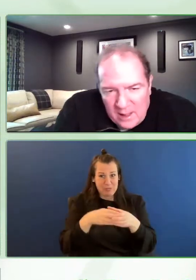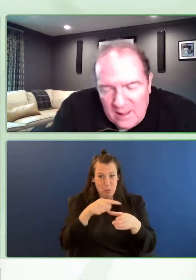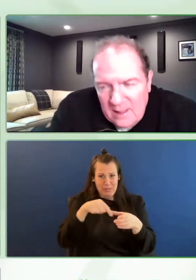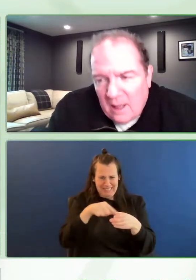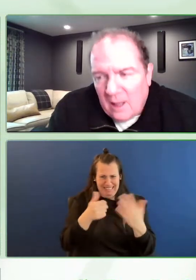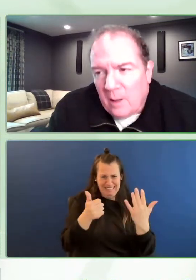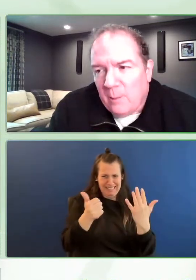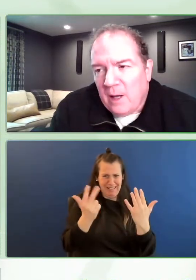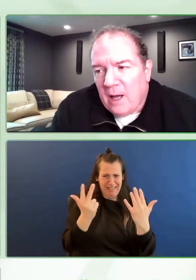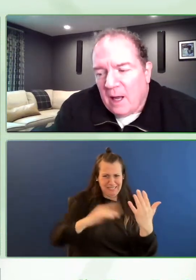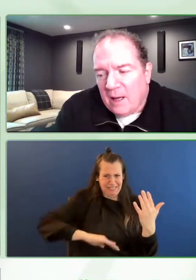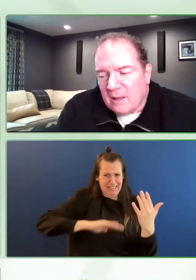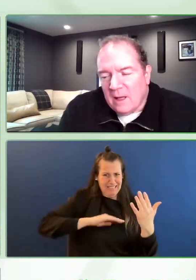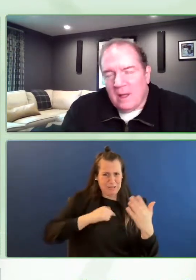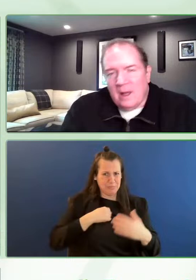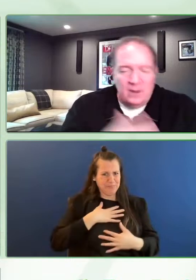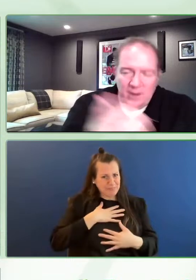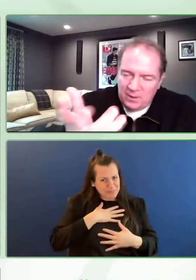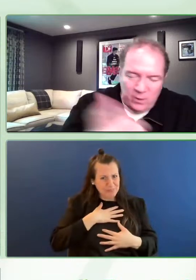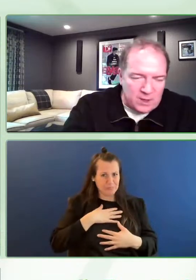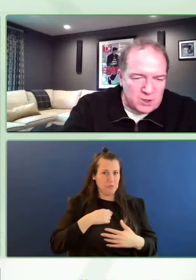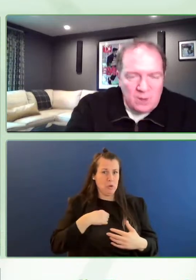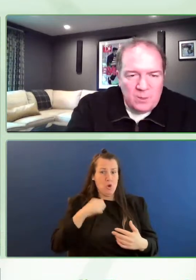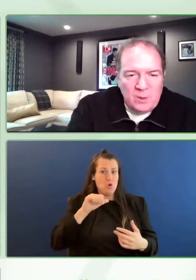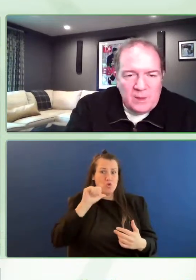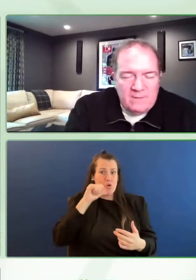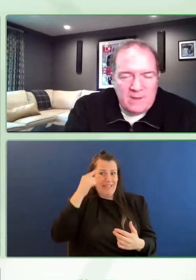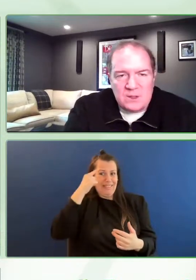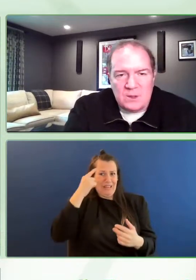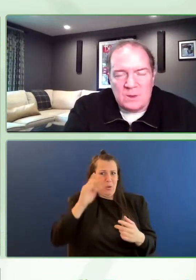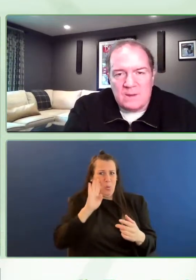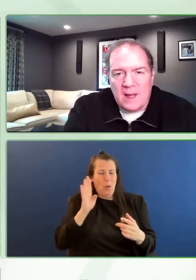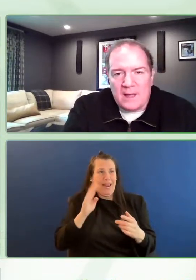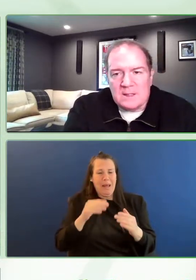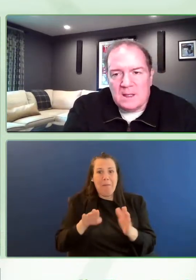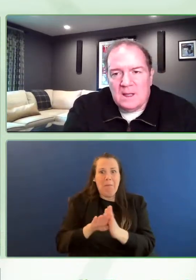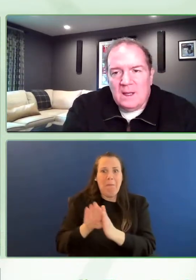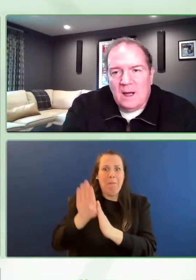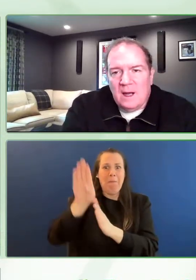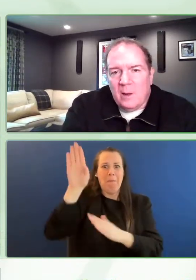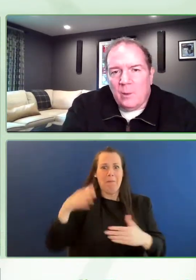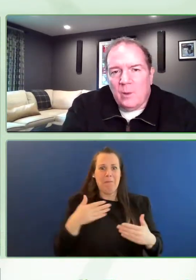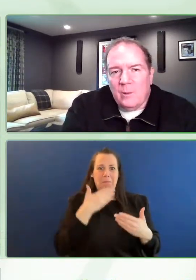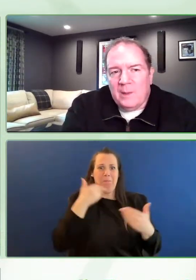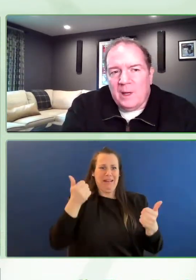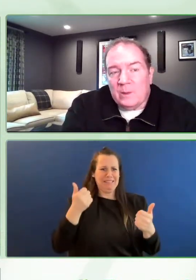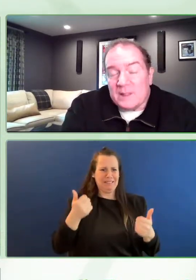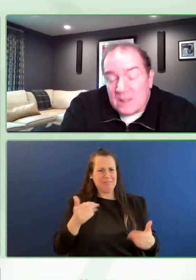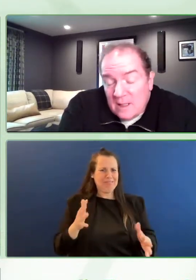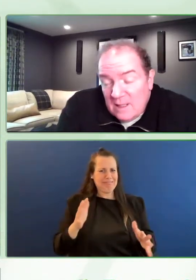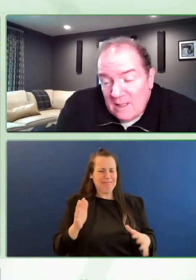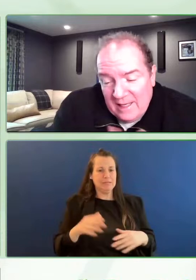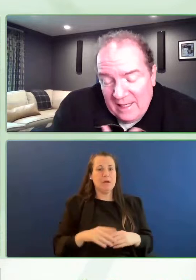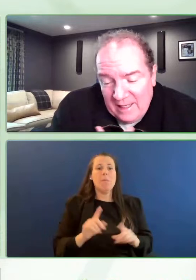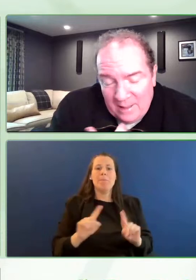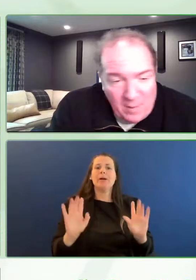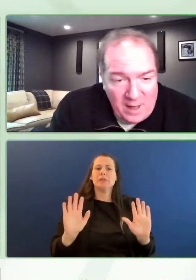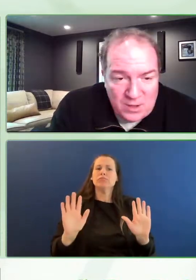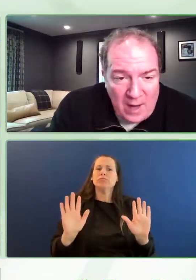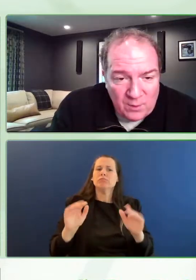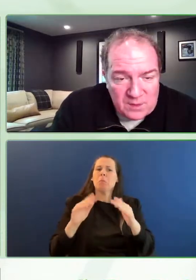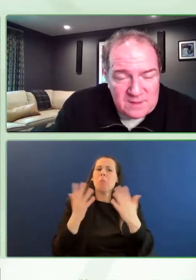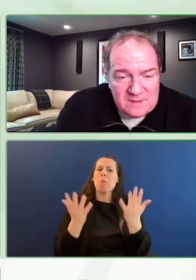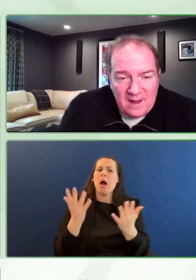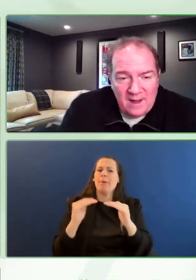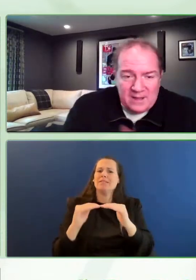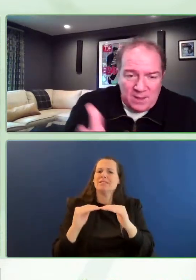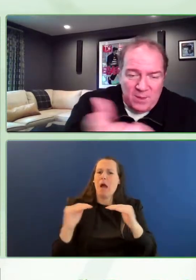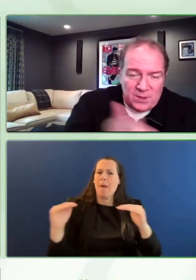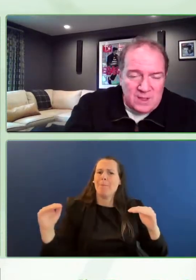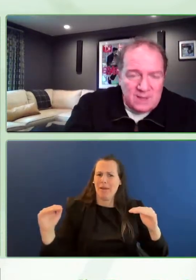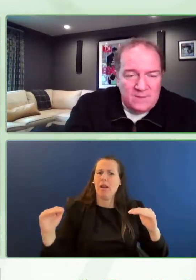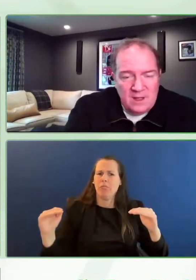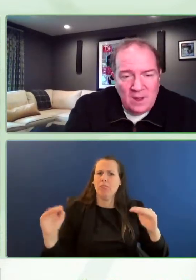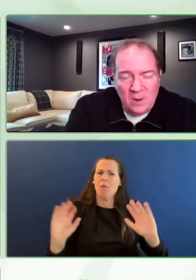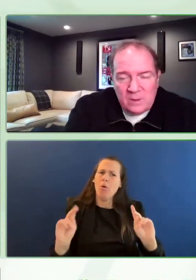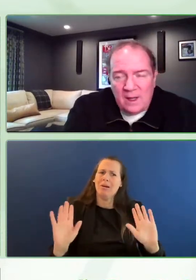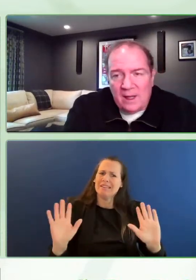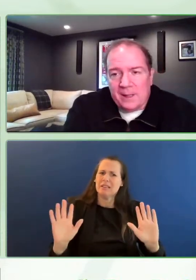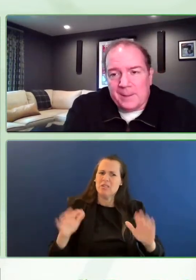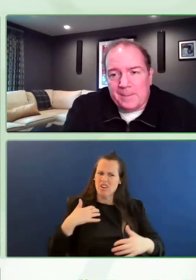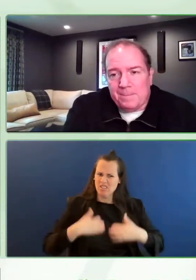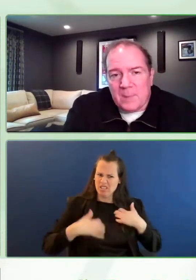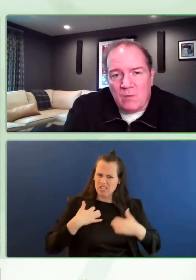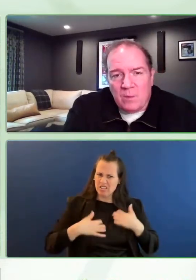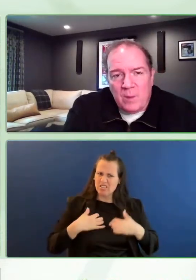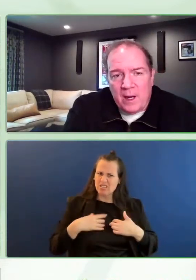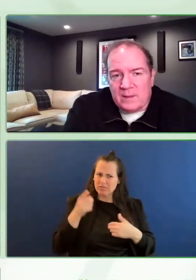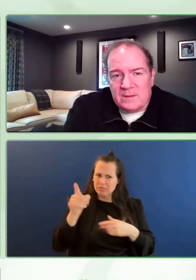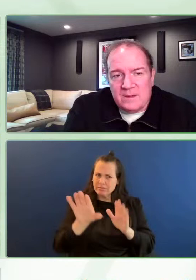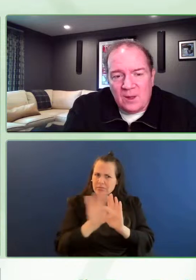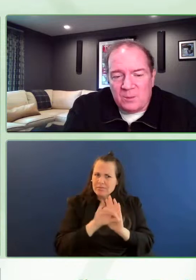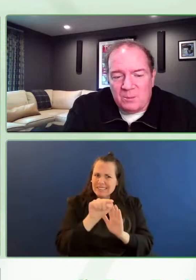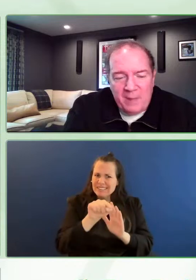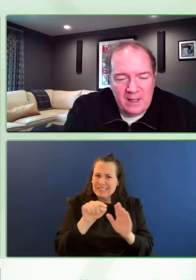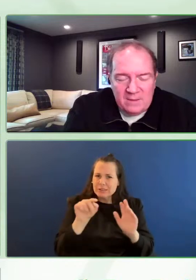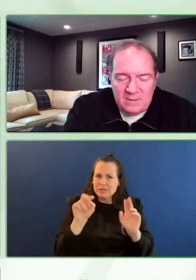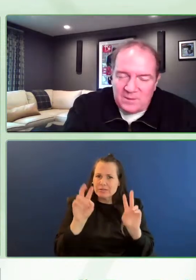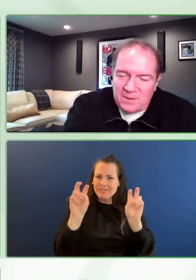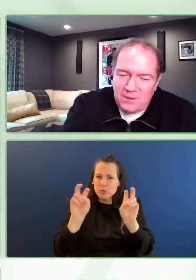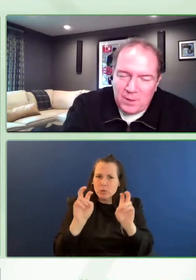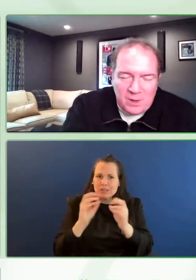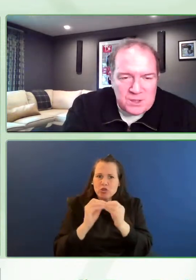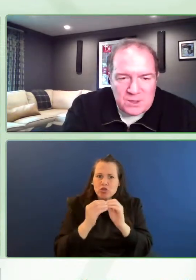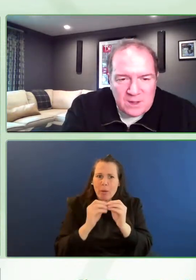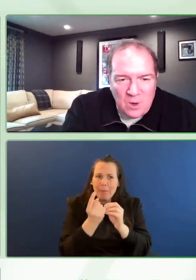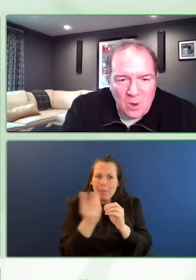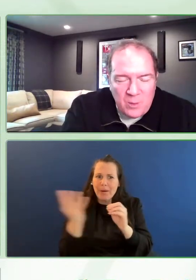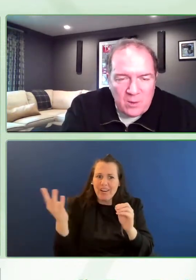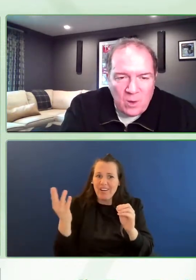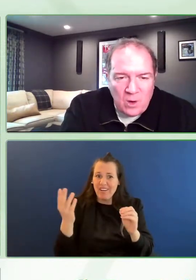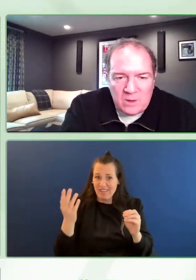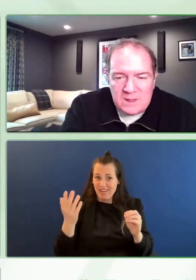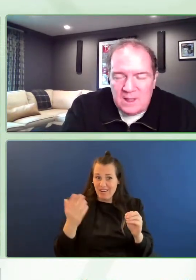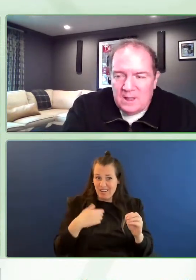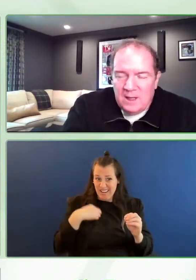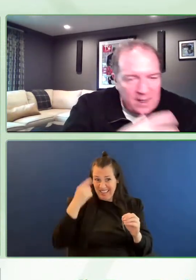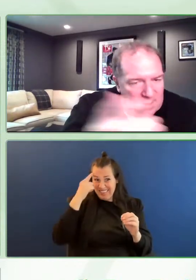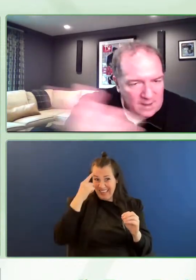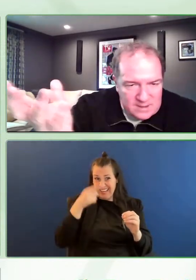Yes, in my travels, as I mentioned, over my many 30+ years in the corporate world,